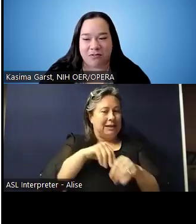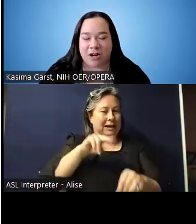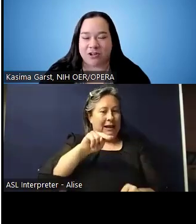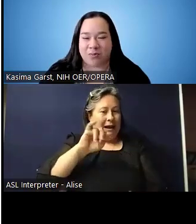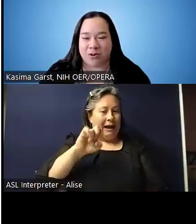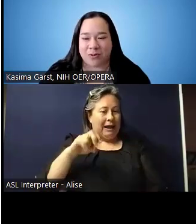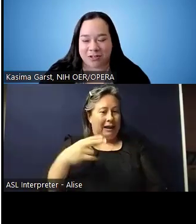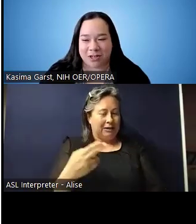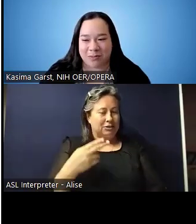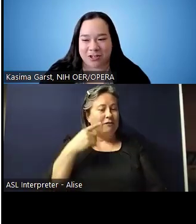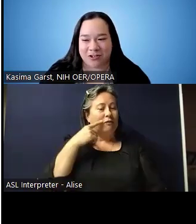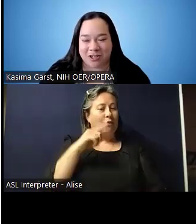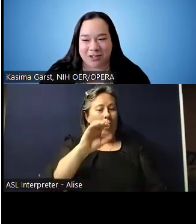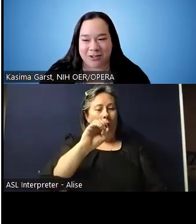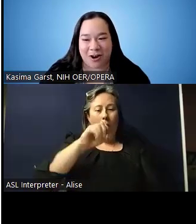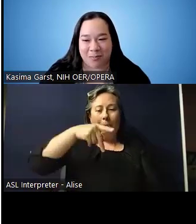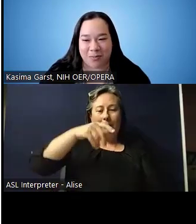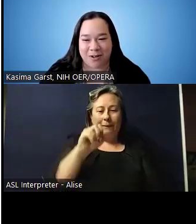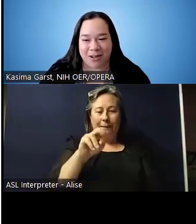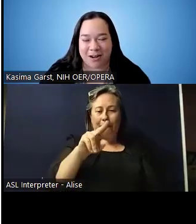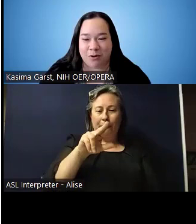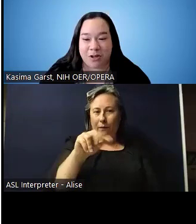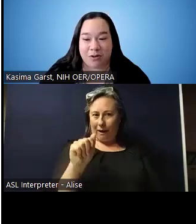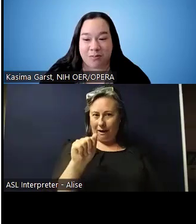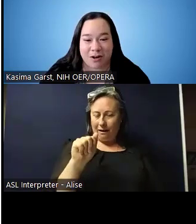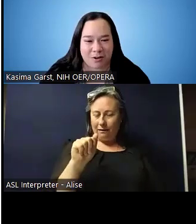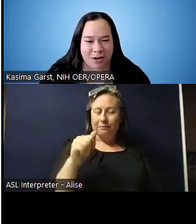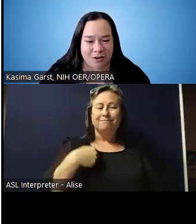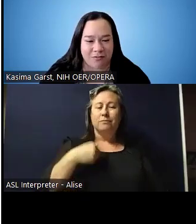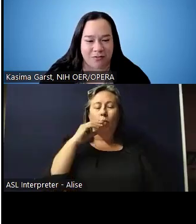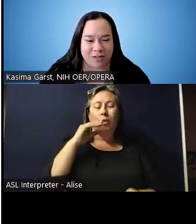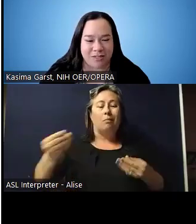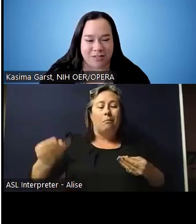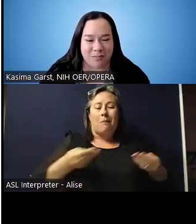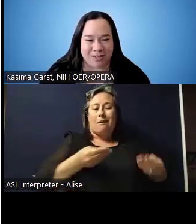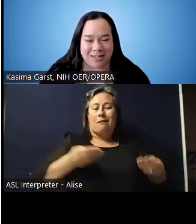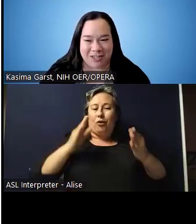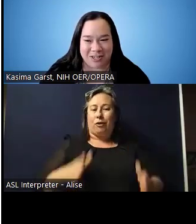for Extramural Research Administration, or OPERA, and I will be your moderator for this presentation.